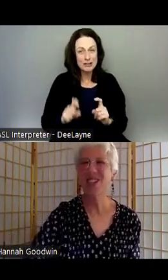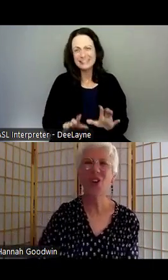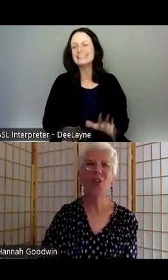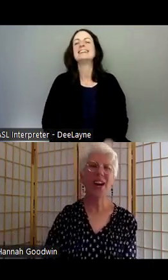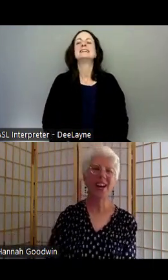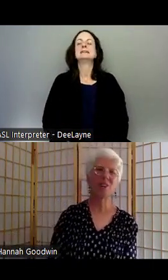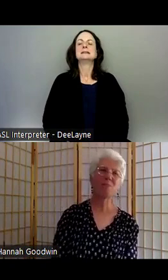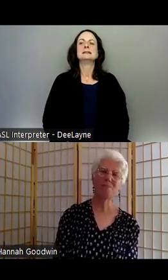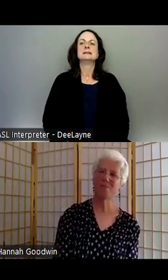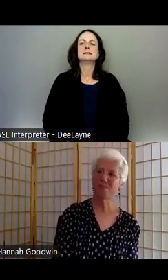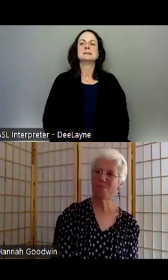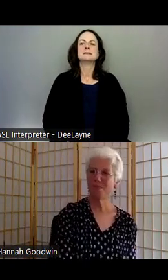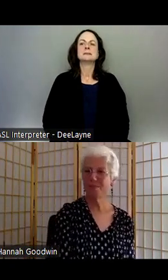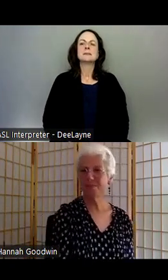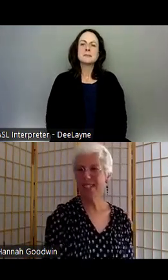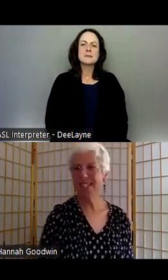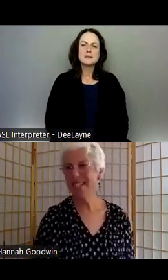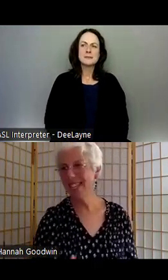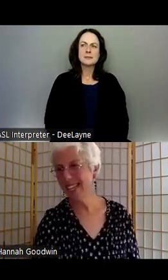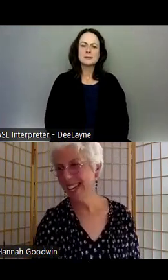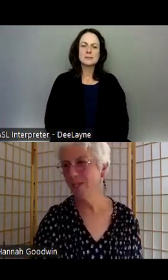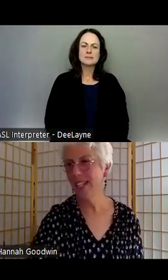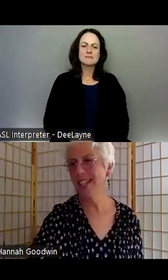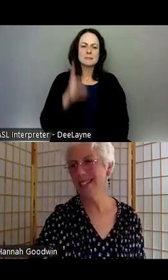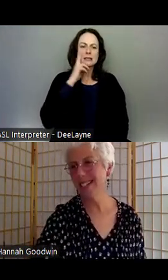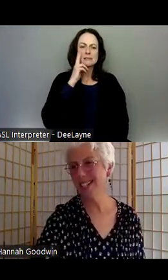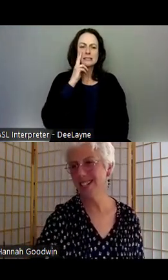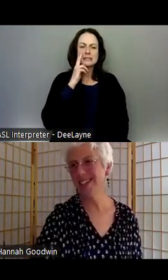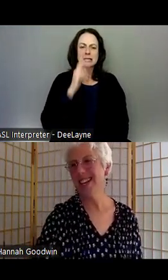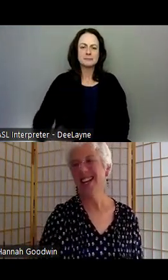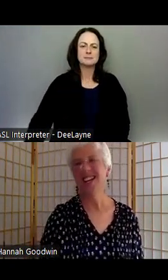So let's see, I have a little list here.